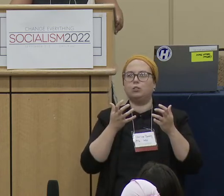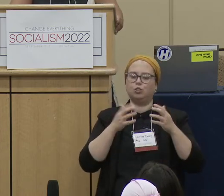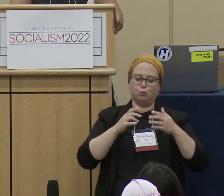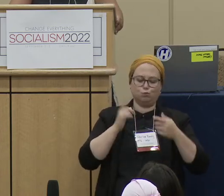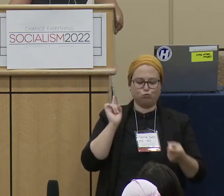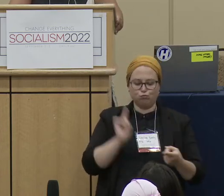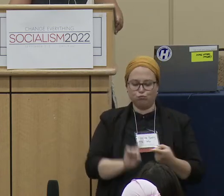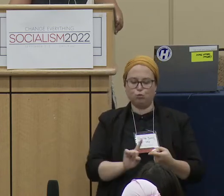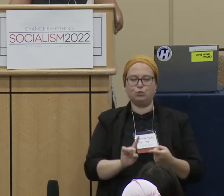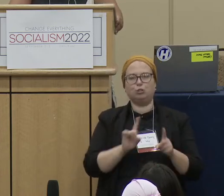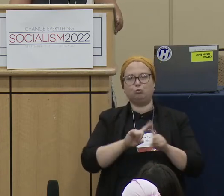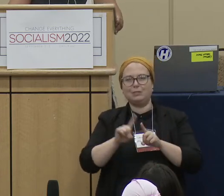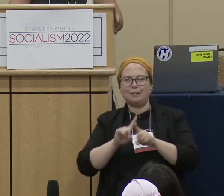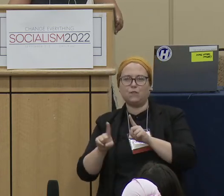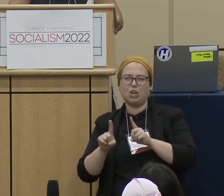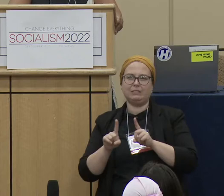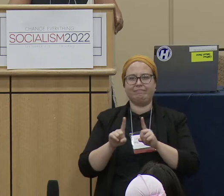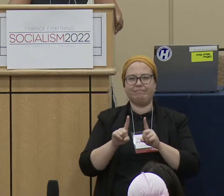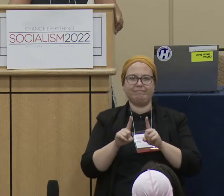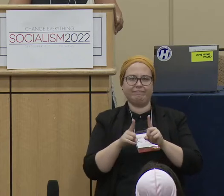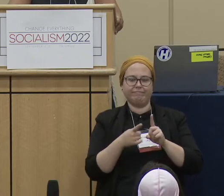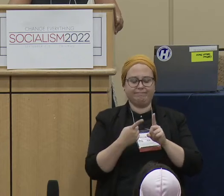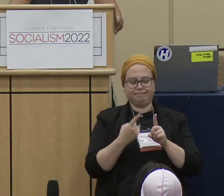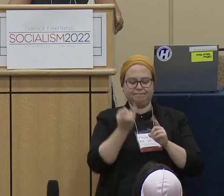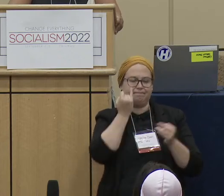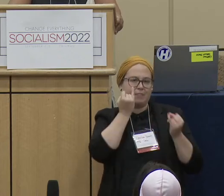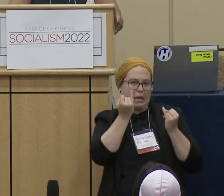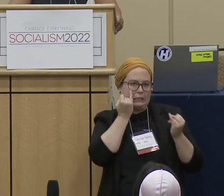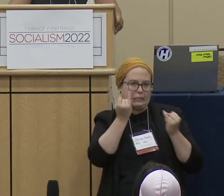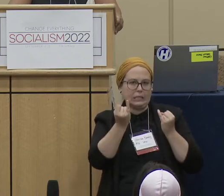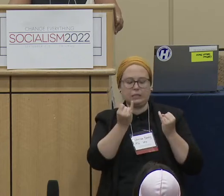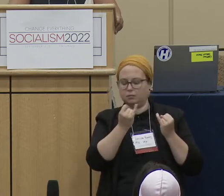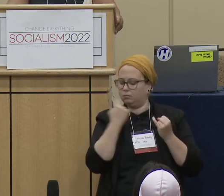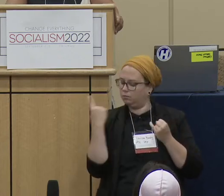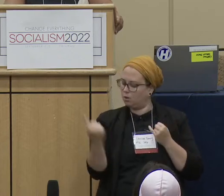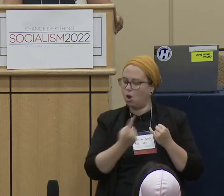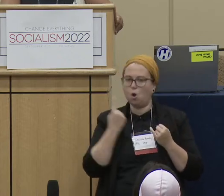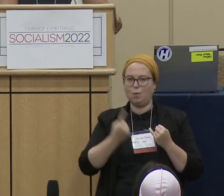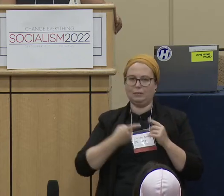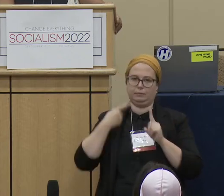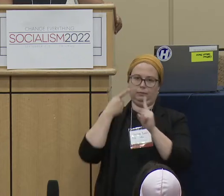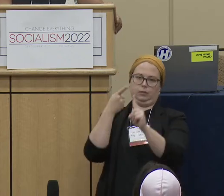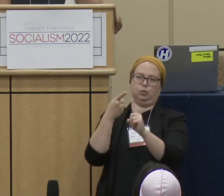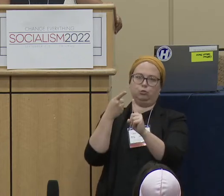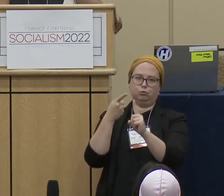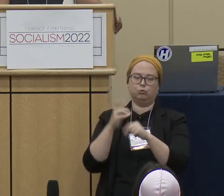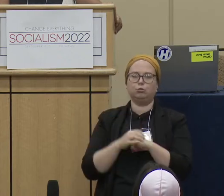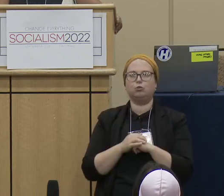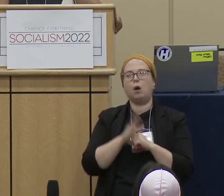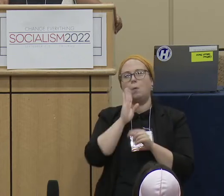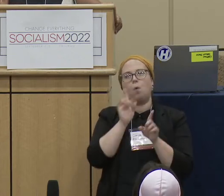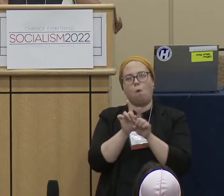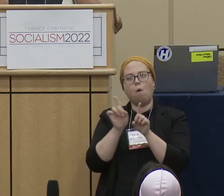the left want to marginalized and reduce it to caricatures and one-nention dimensional portraits, it has been at the